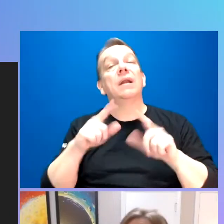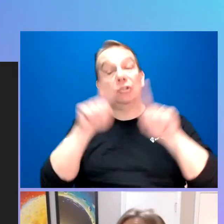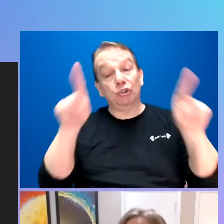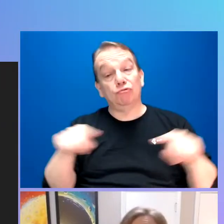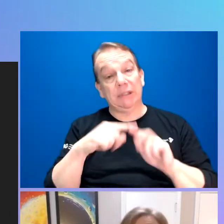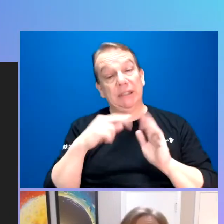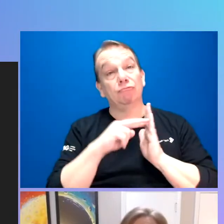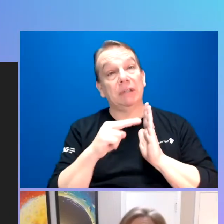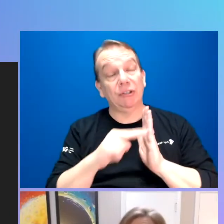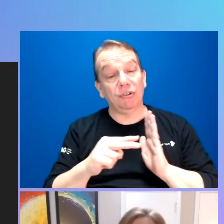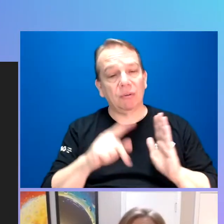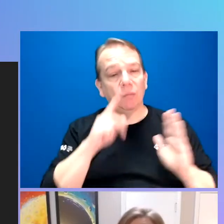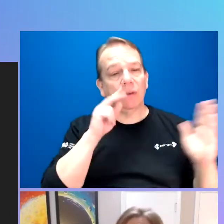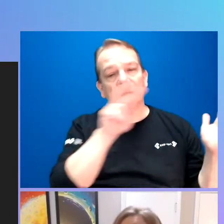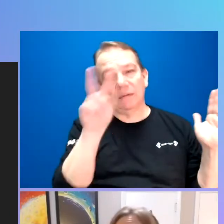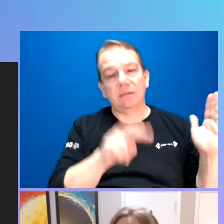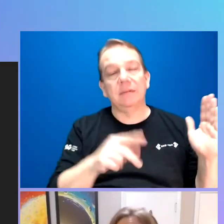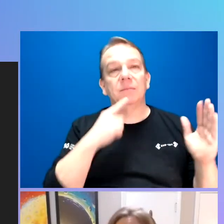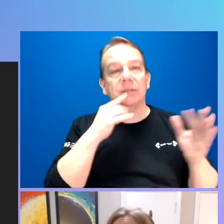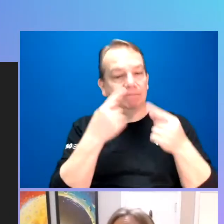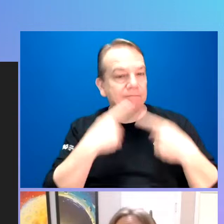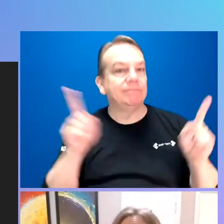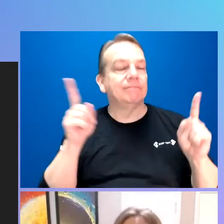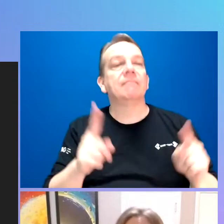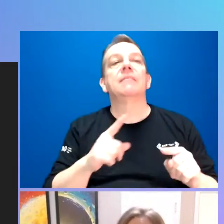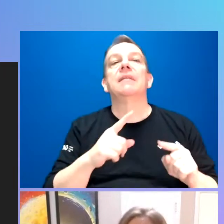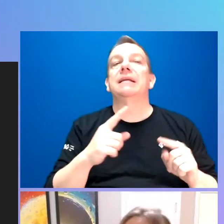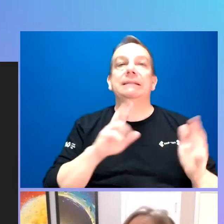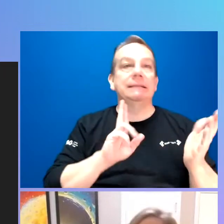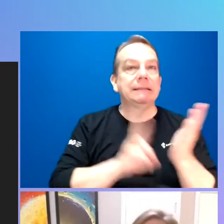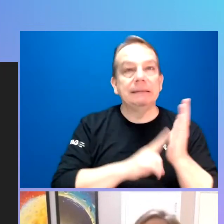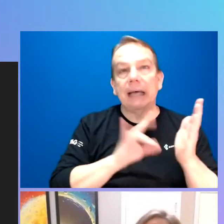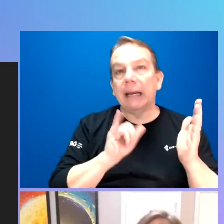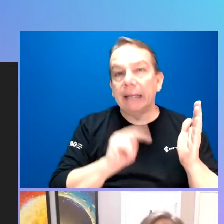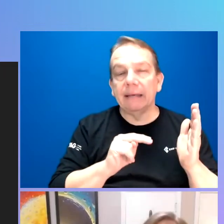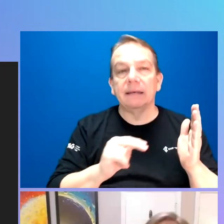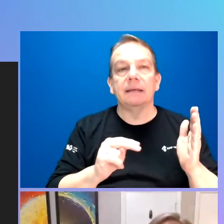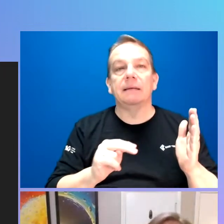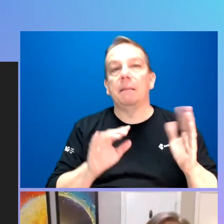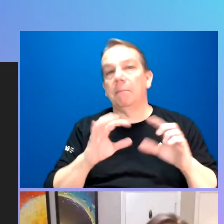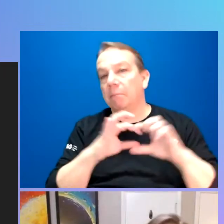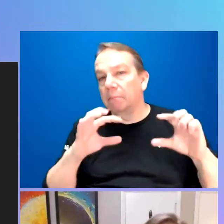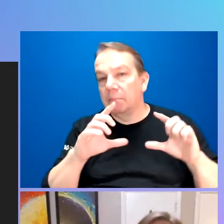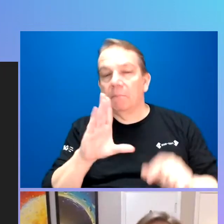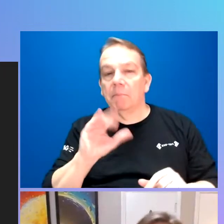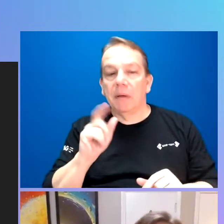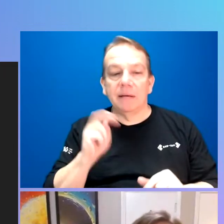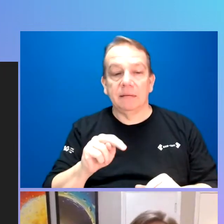button, it will say something like sign in button and this white bread button is doing